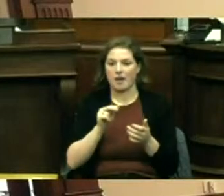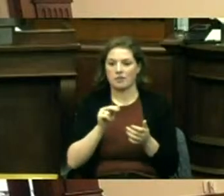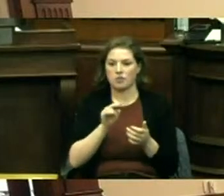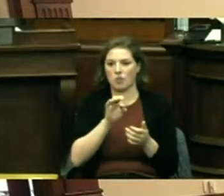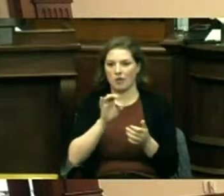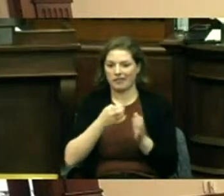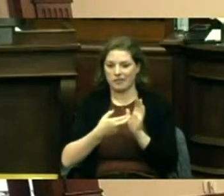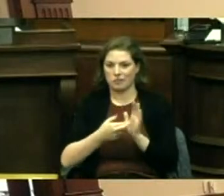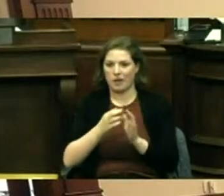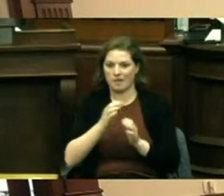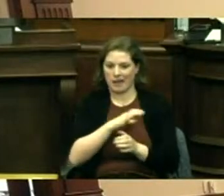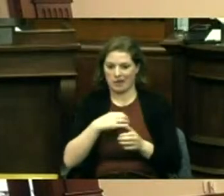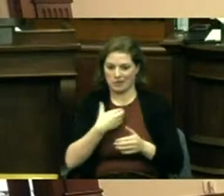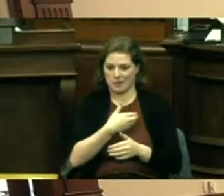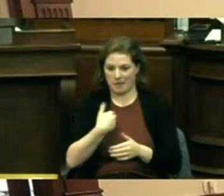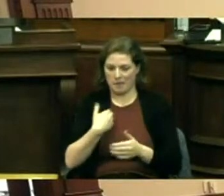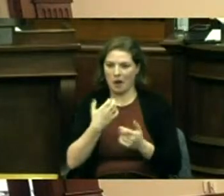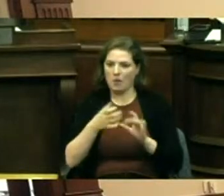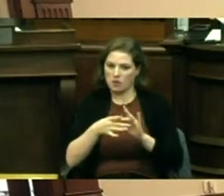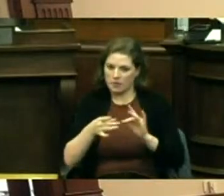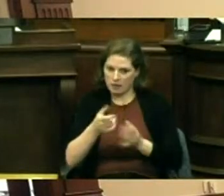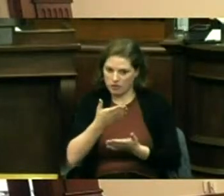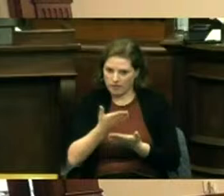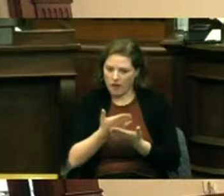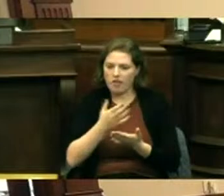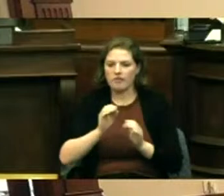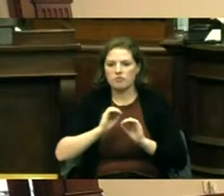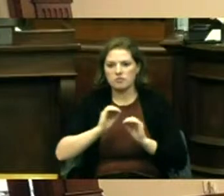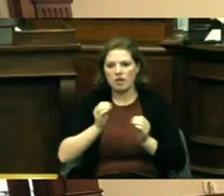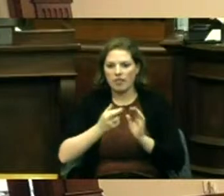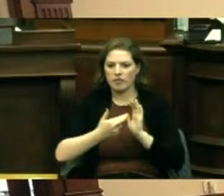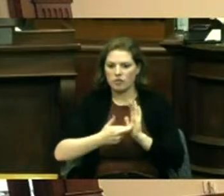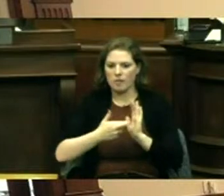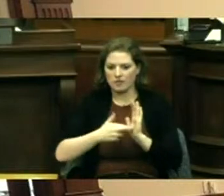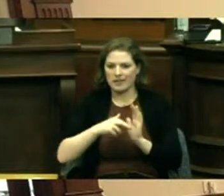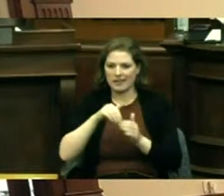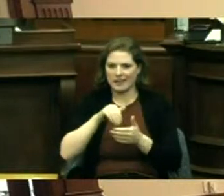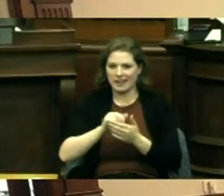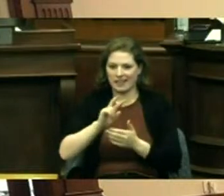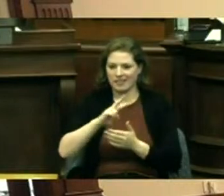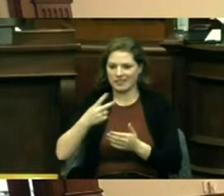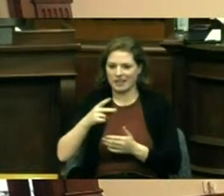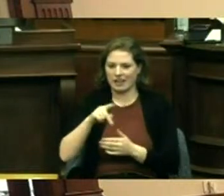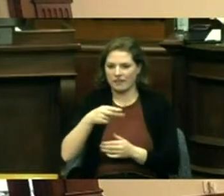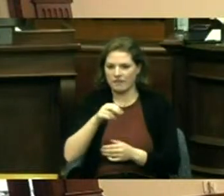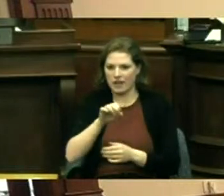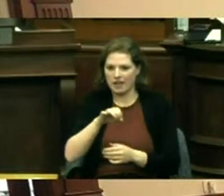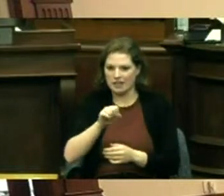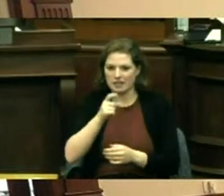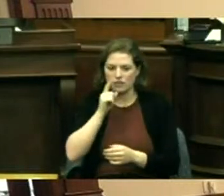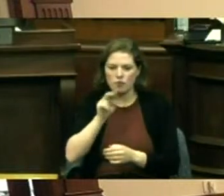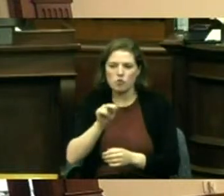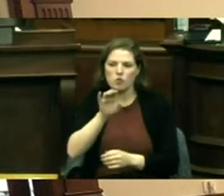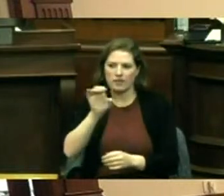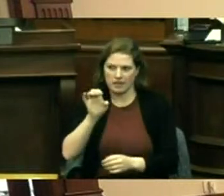so I'm going to commend the administration to. But I'd be remiss, as the Northeast District Council member, if I